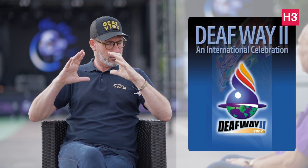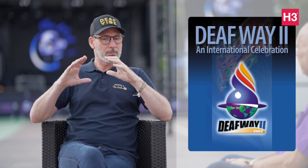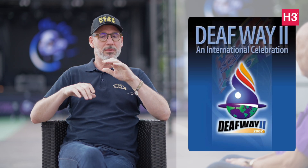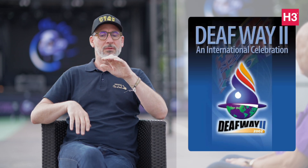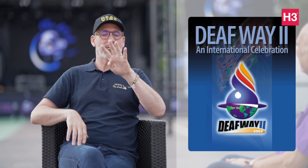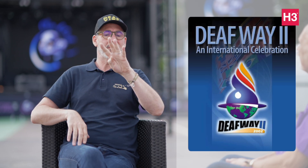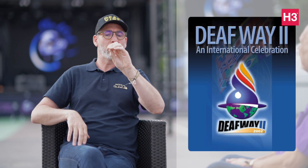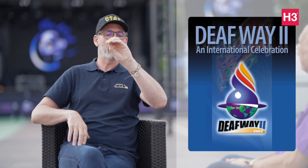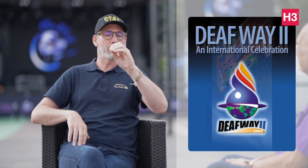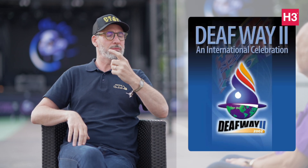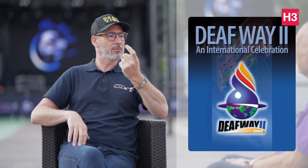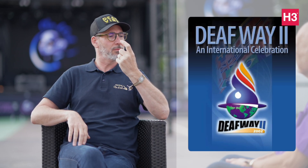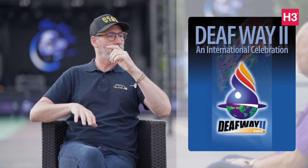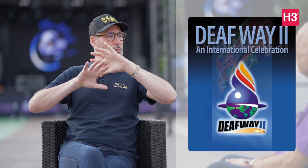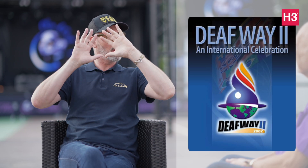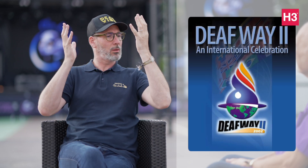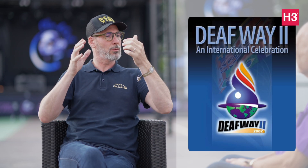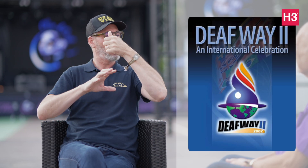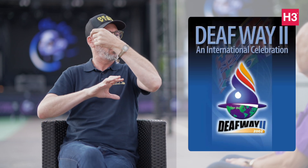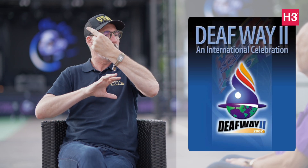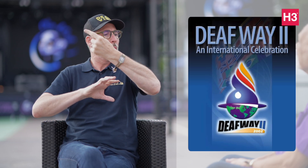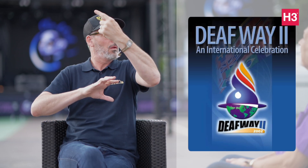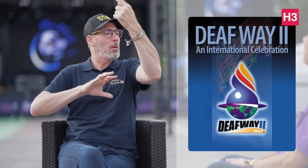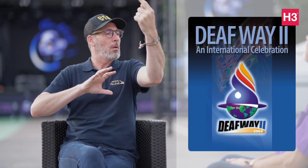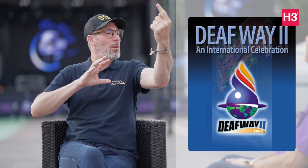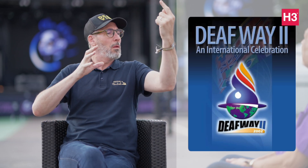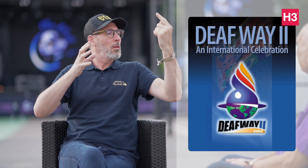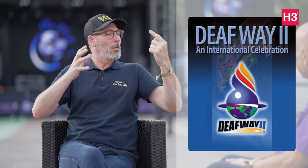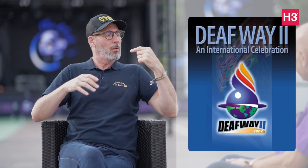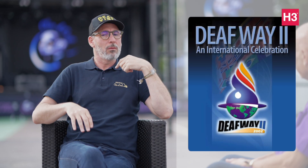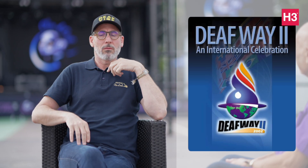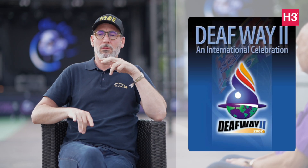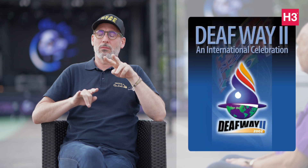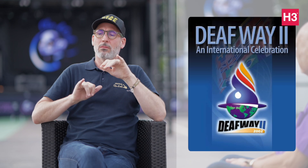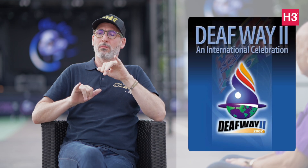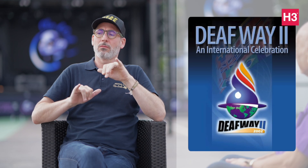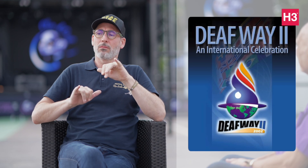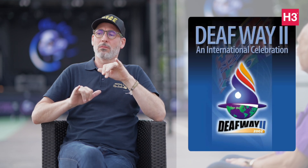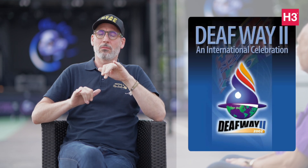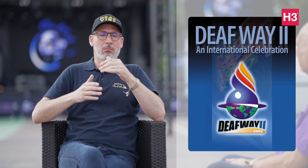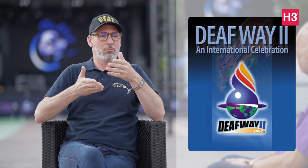while the rest came from other parts of the world.